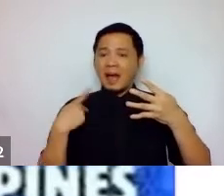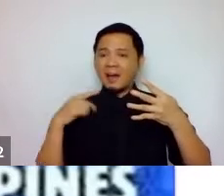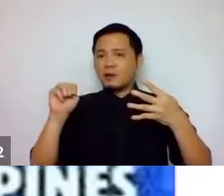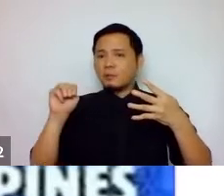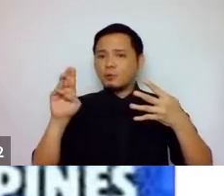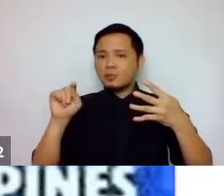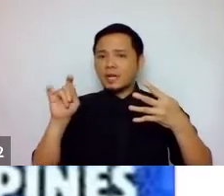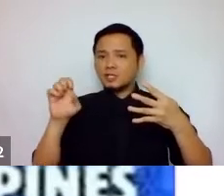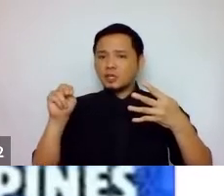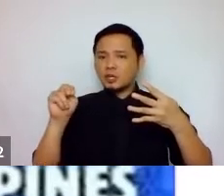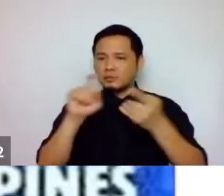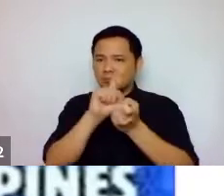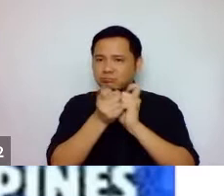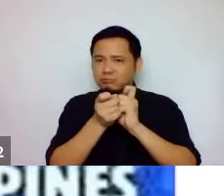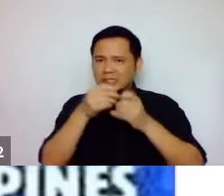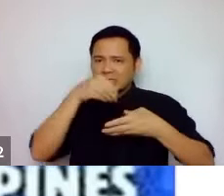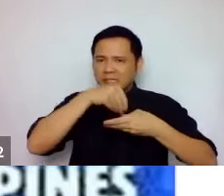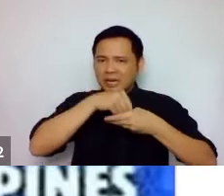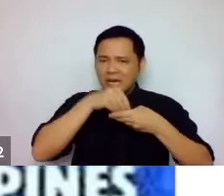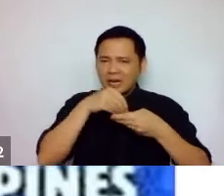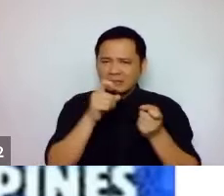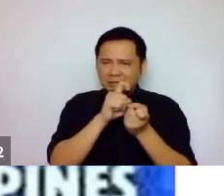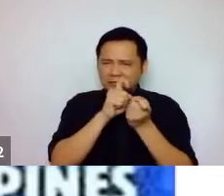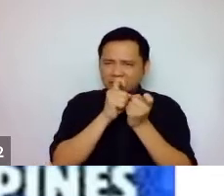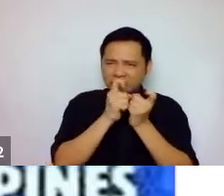All of them have a mutation that we call 501.